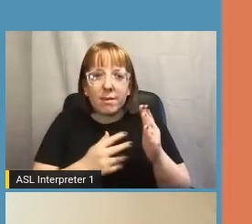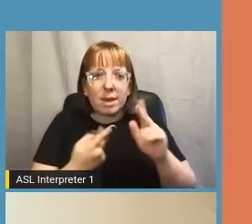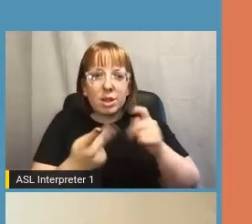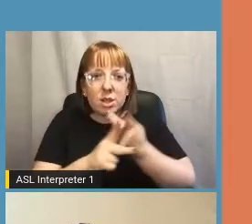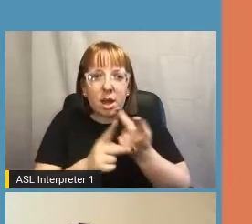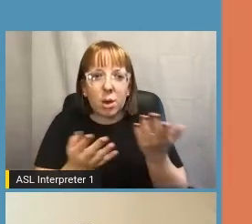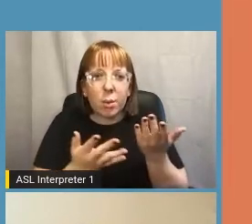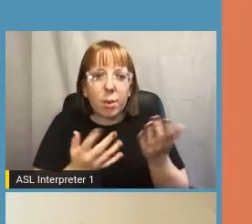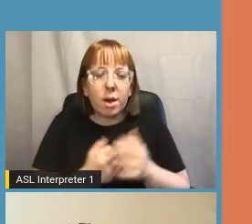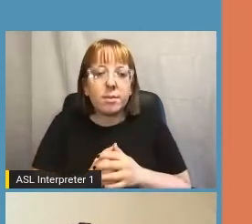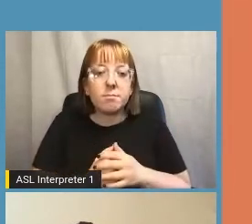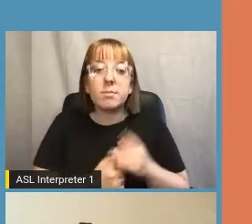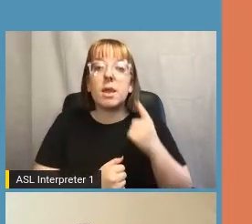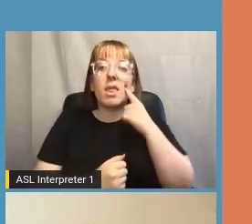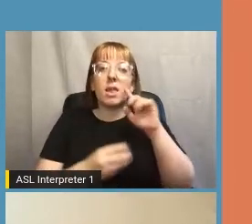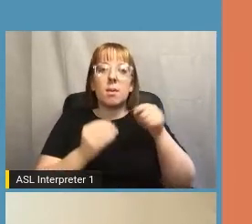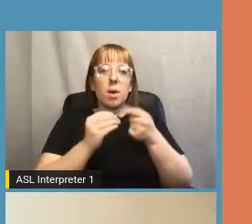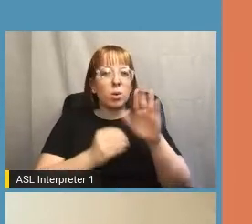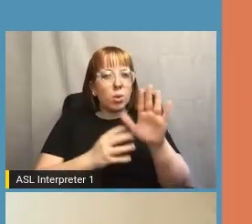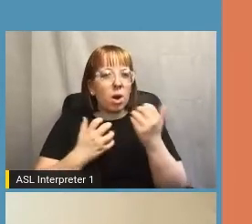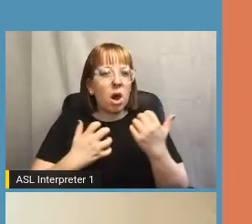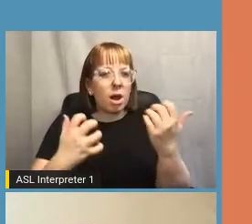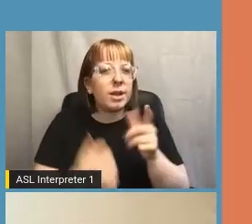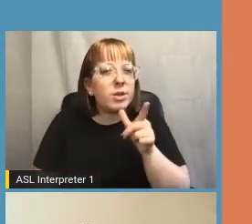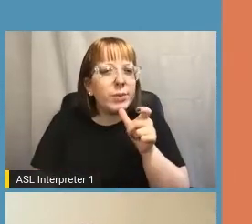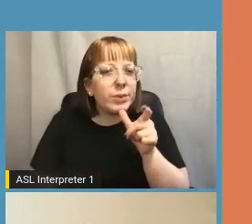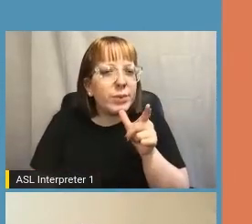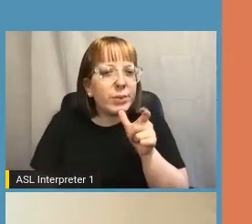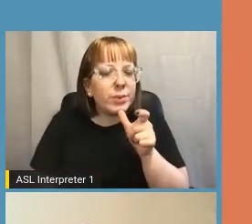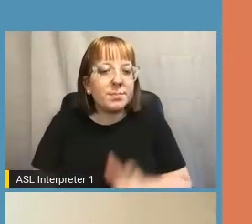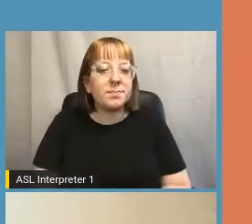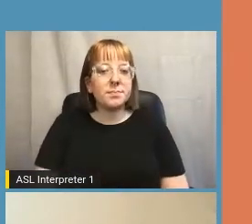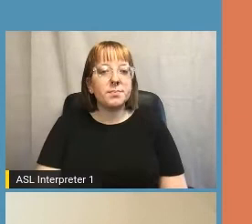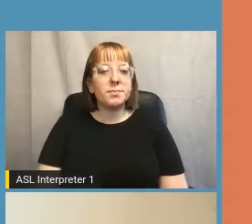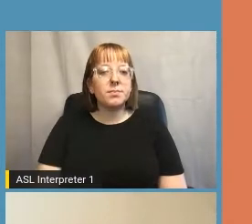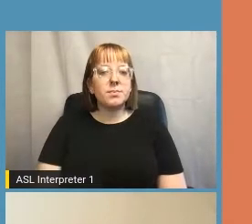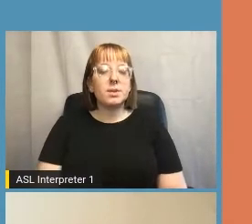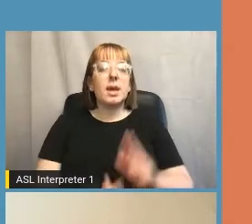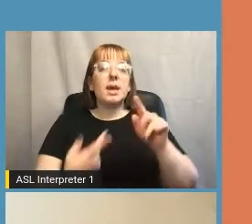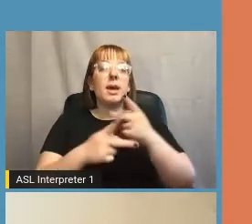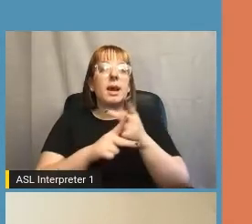think about who your audience is if the the kind of people going into the exhibition space are not